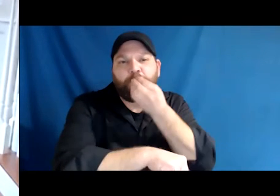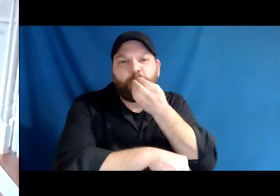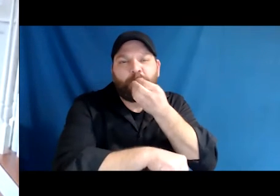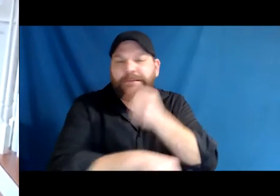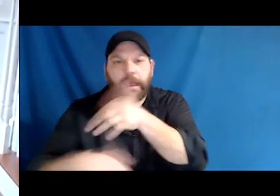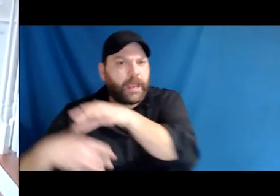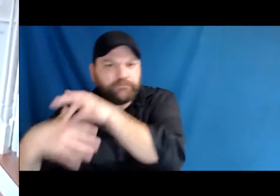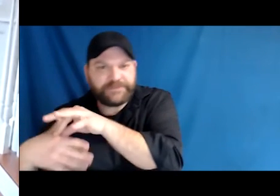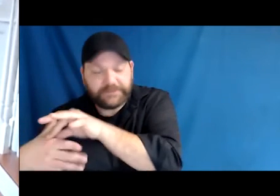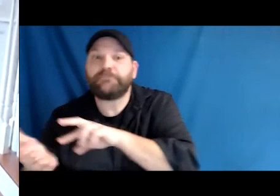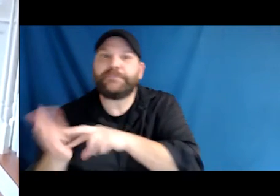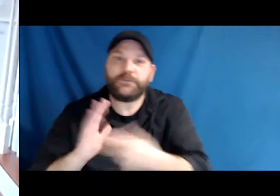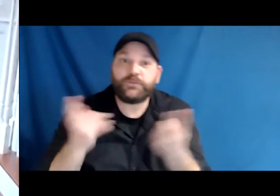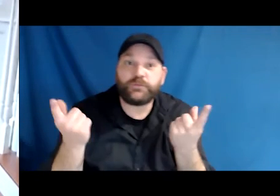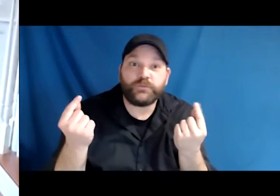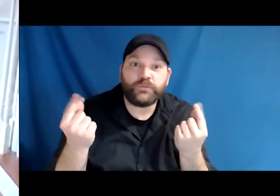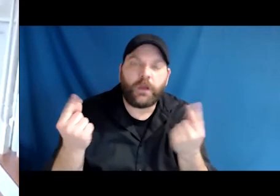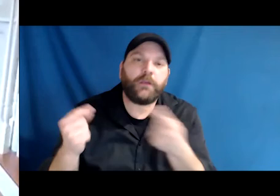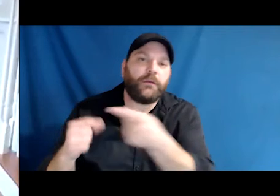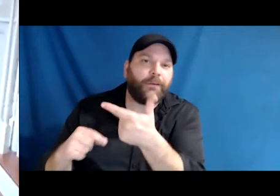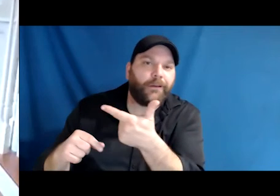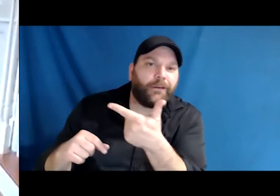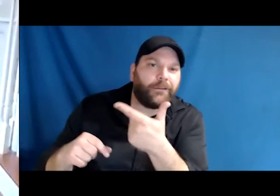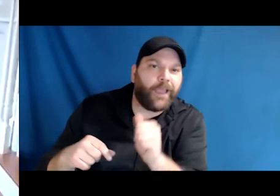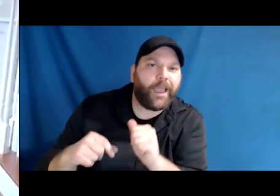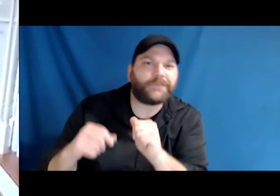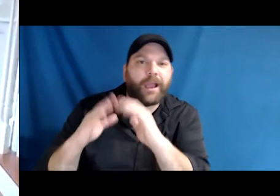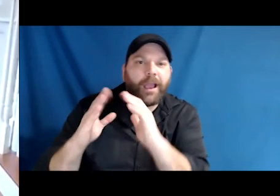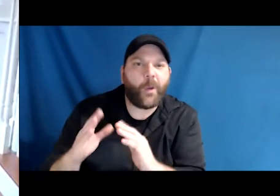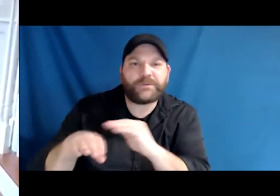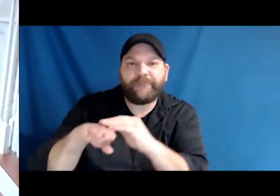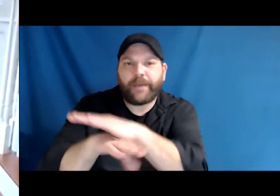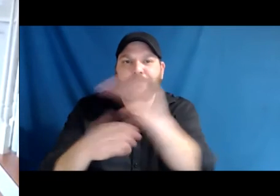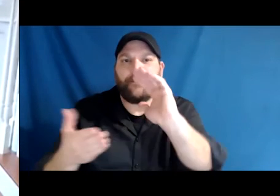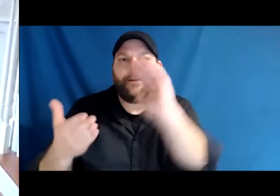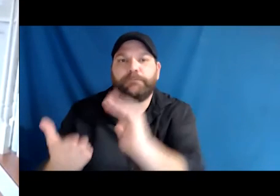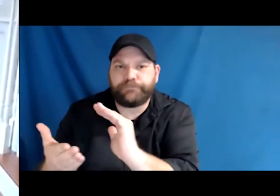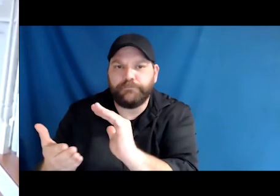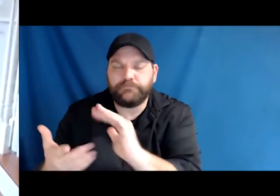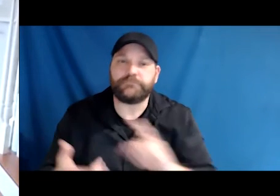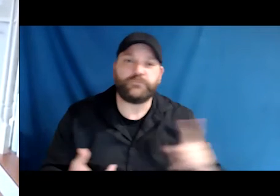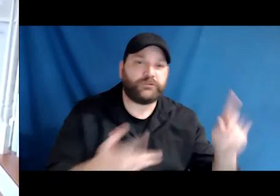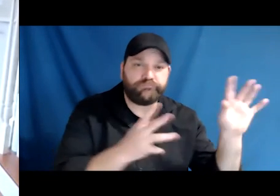She created many programs to educate Brown students and staff about healthy and sustainable food choices.